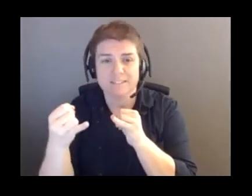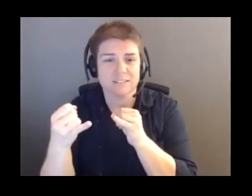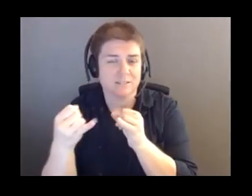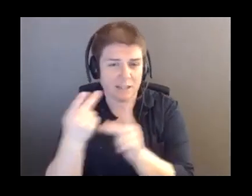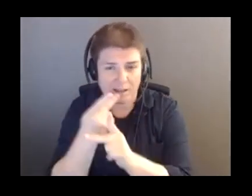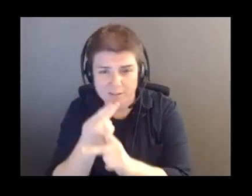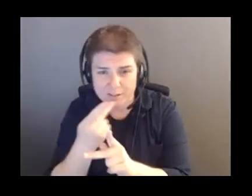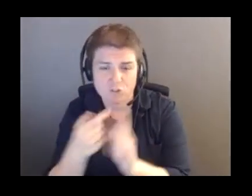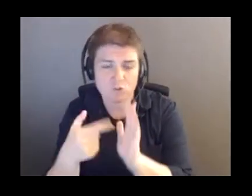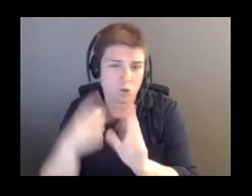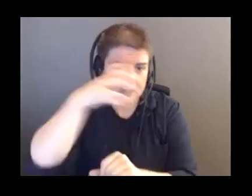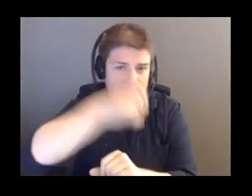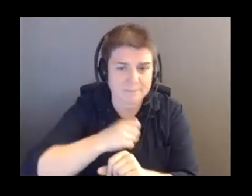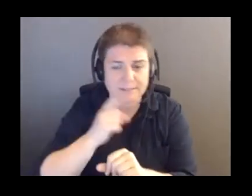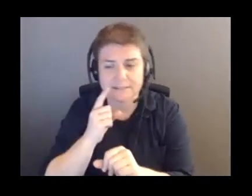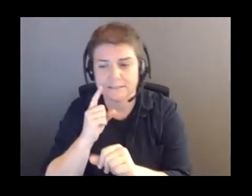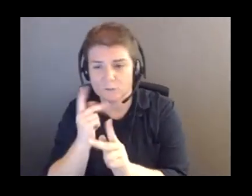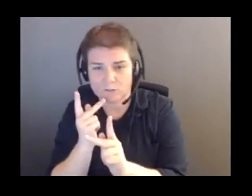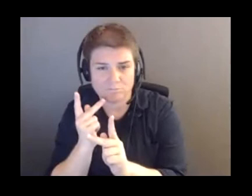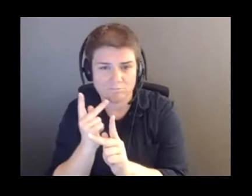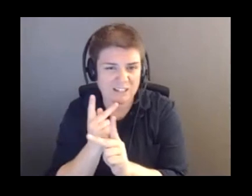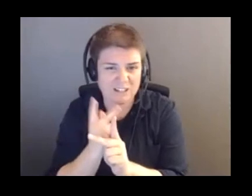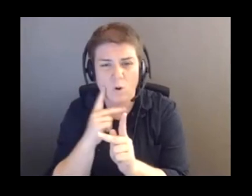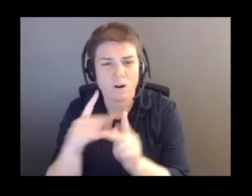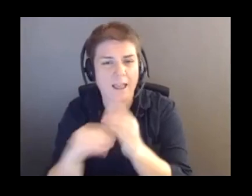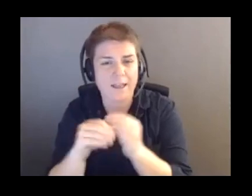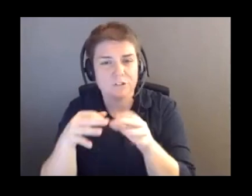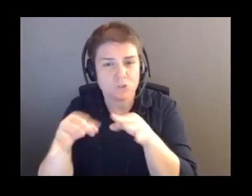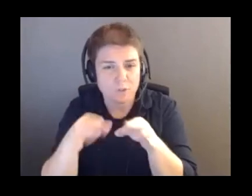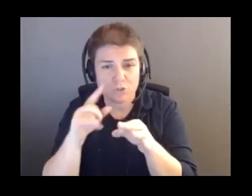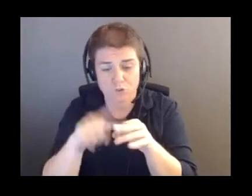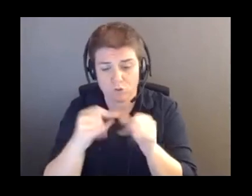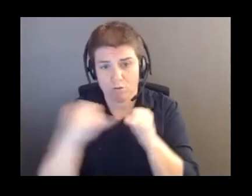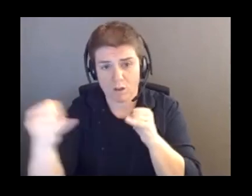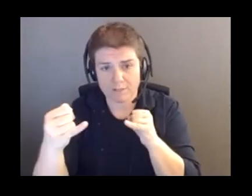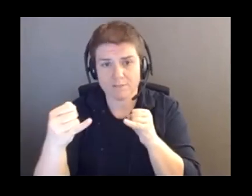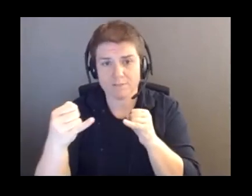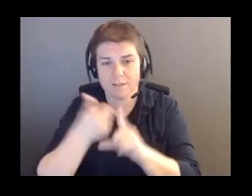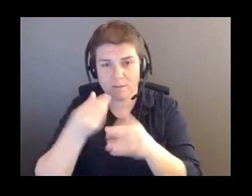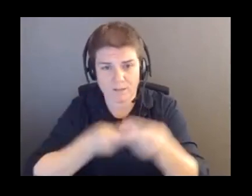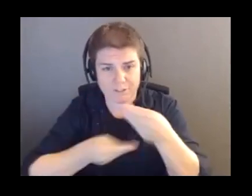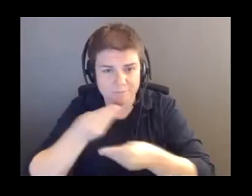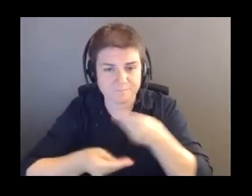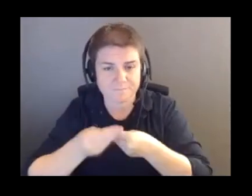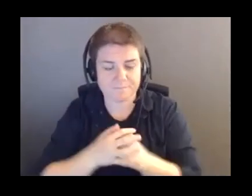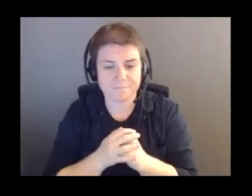or provide descriptions to line items in your budget. The biggest piece of feedback we often